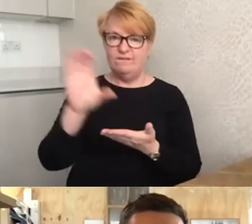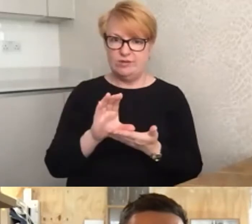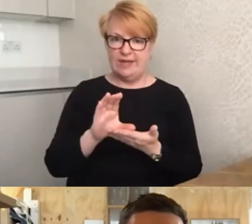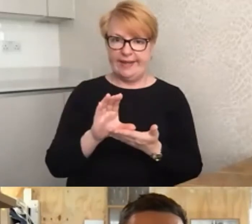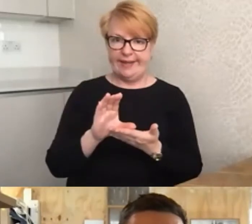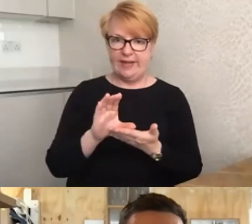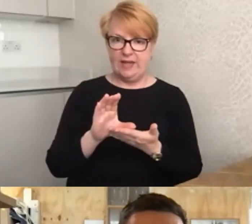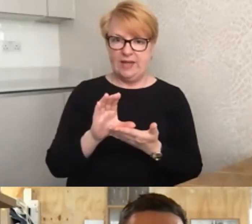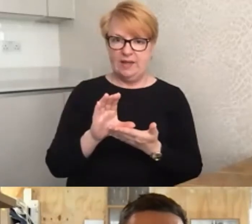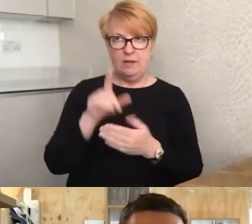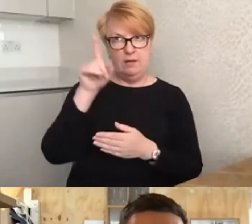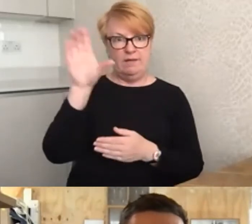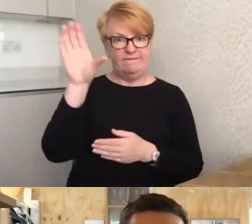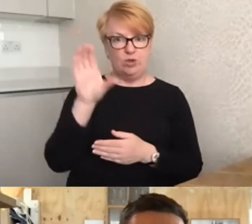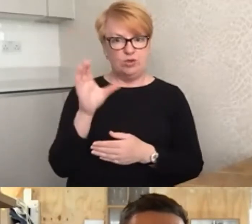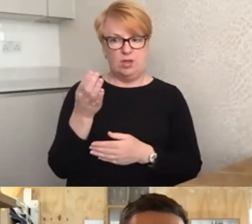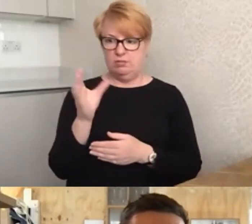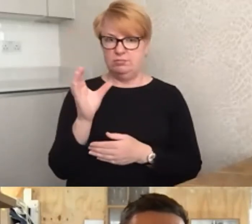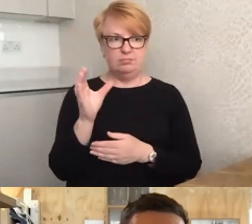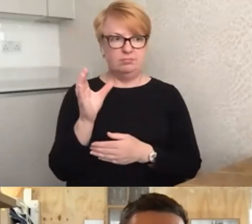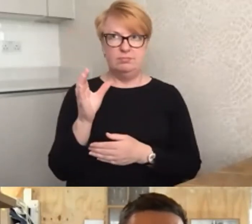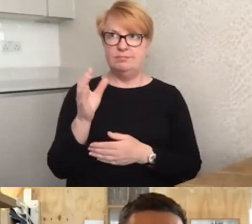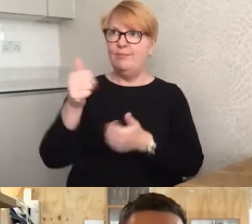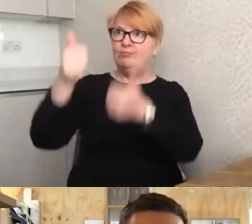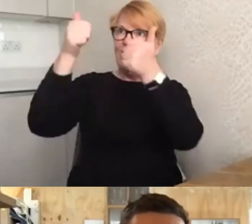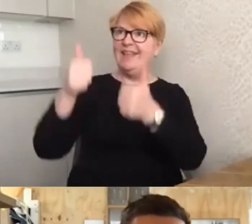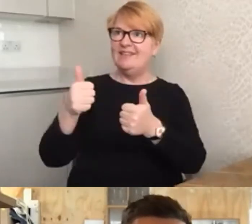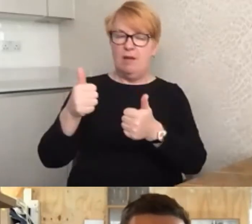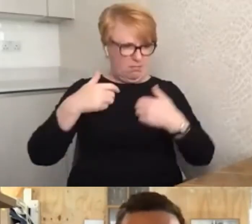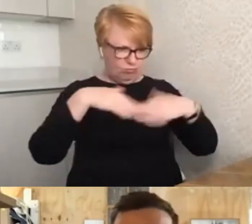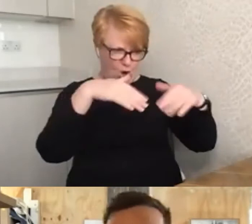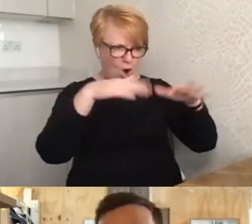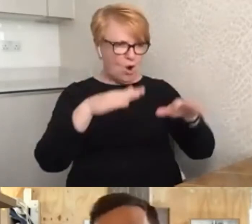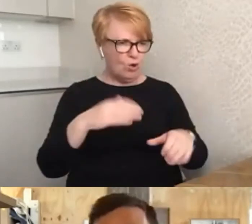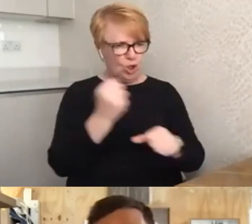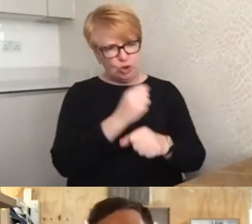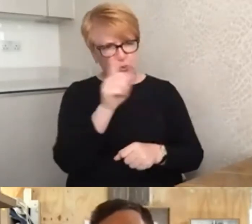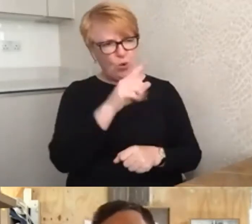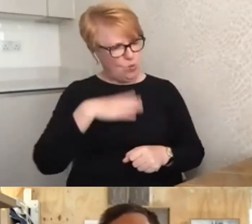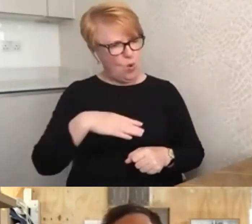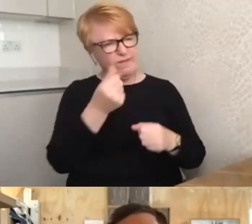who is brilliant, and just says, go off, do this for X amount of years and